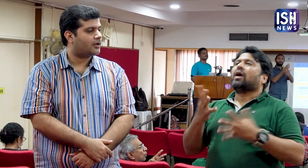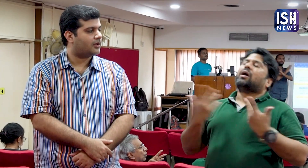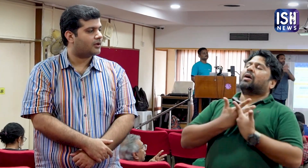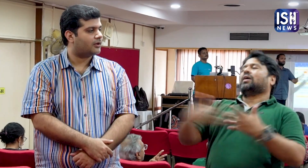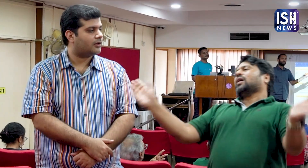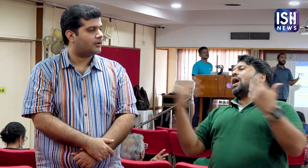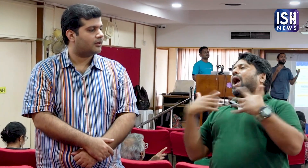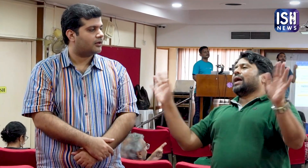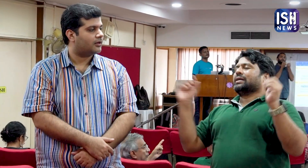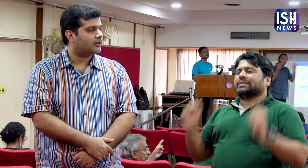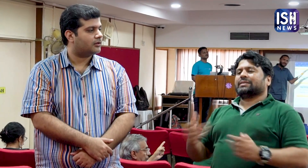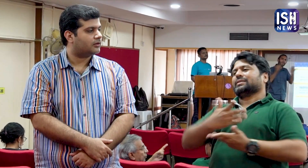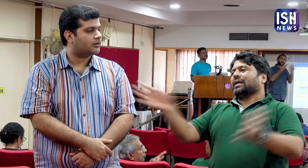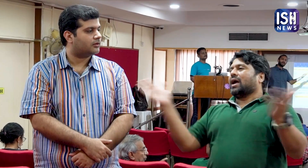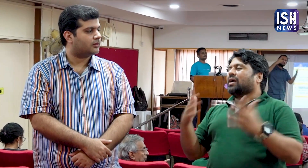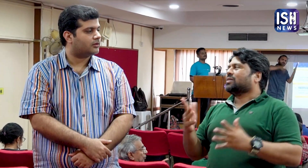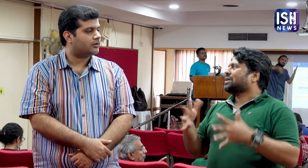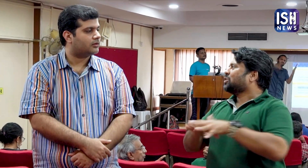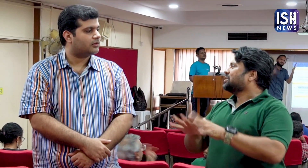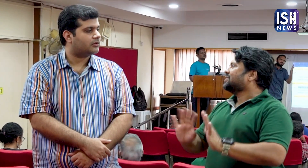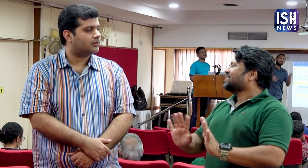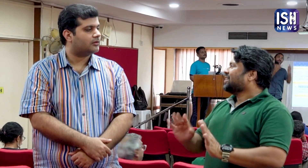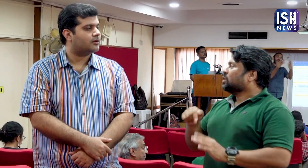Alloting seats to anyone and everyone is not inclusivity.